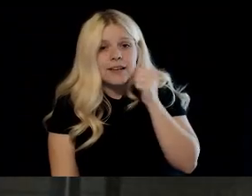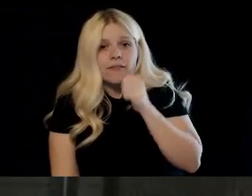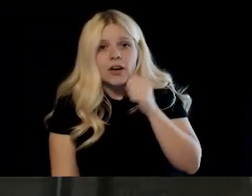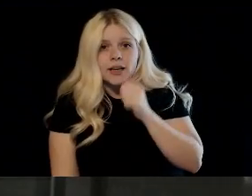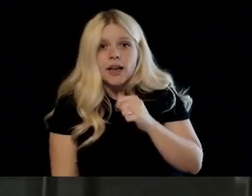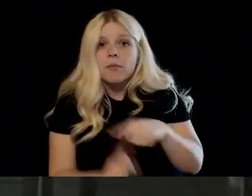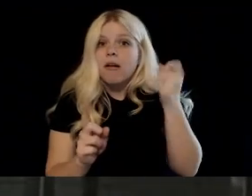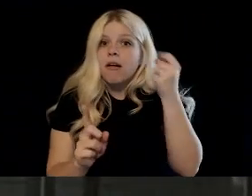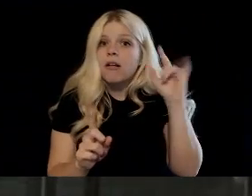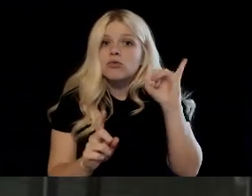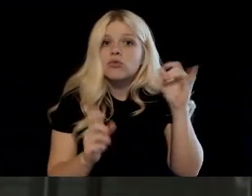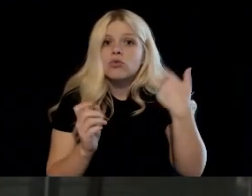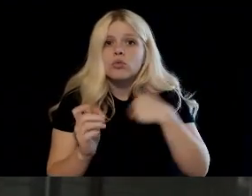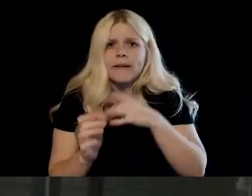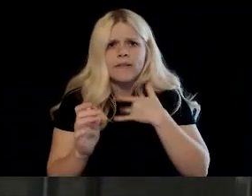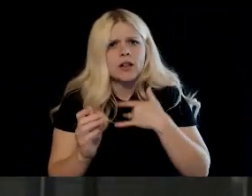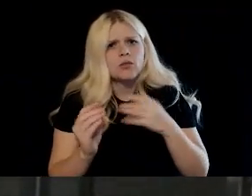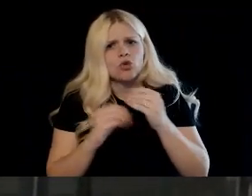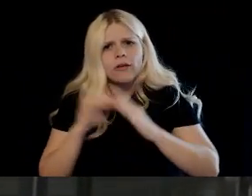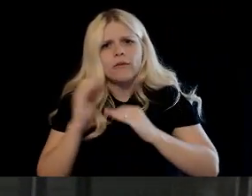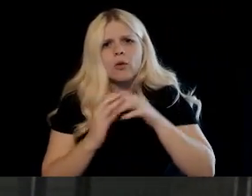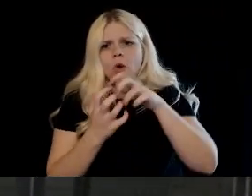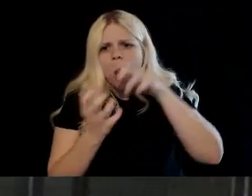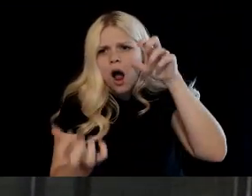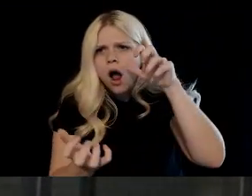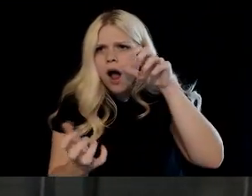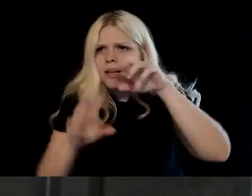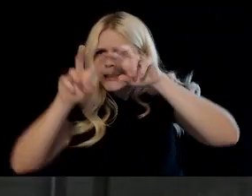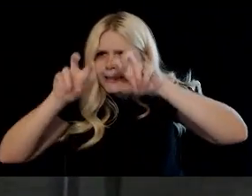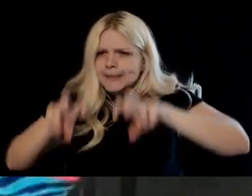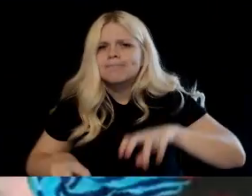touching and doing stuff inside their mouths. So it does have that kind of a benefit.